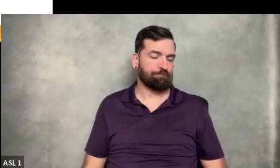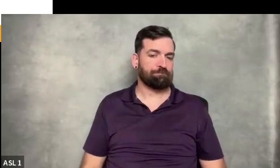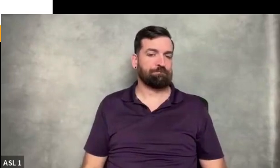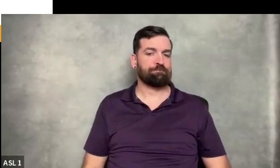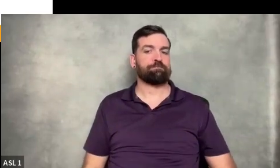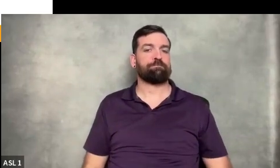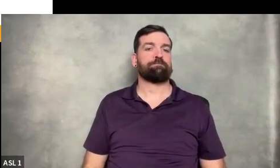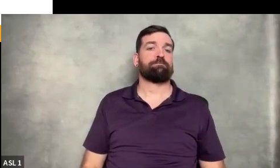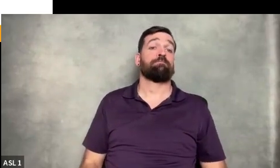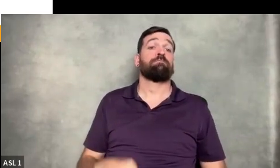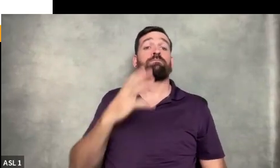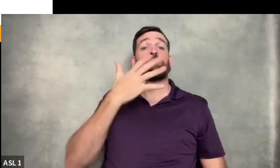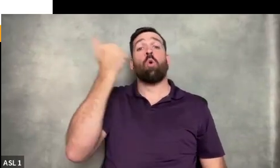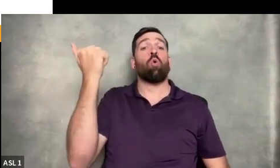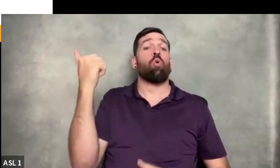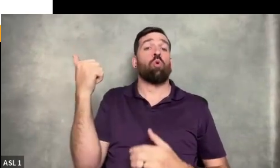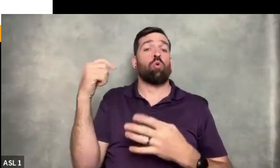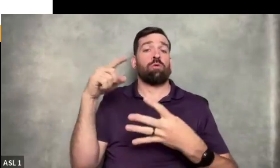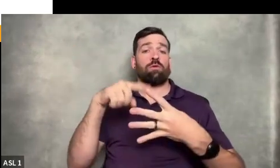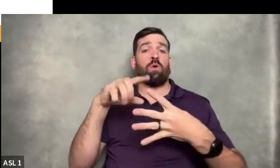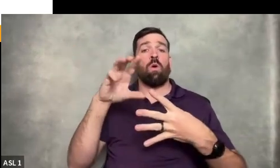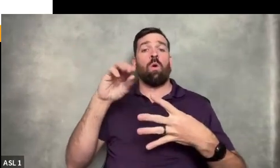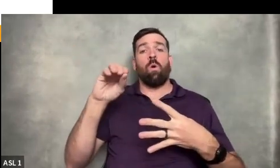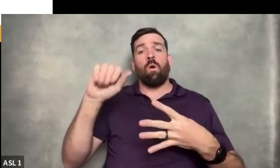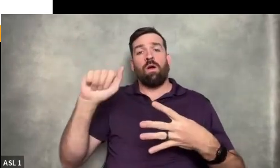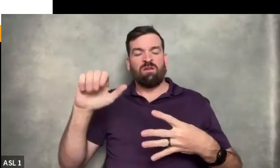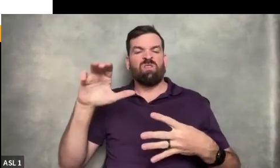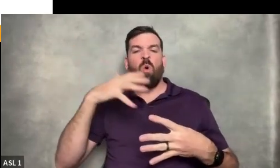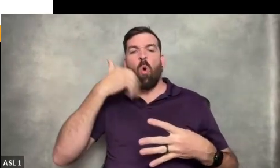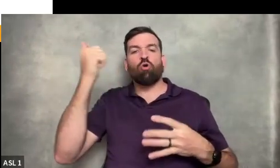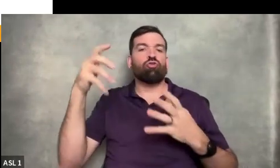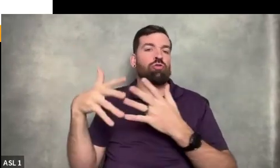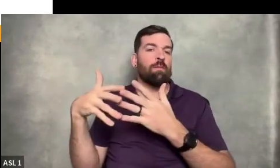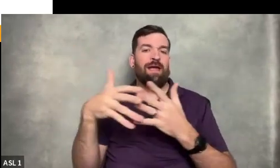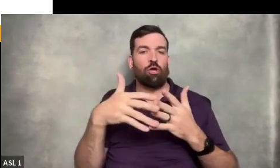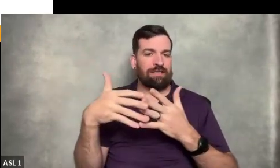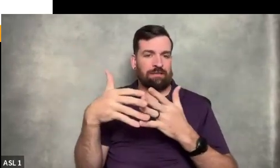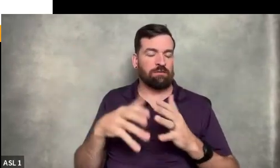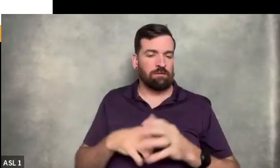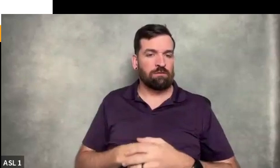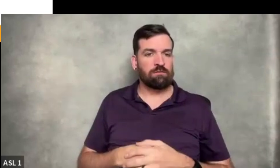The Oder Americans Act core programs is the first key topic area that I will discuss. This